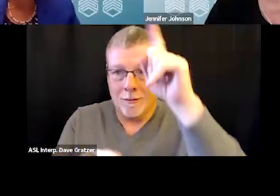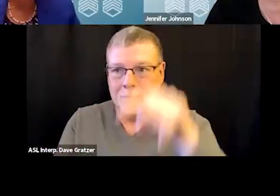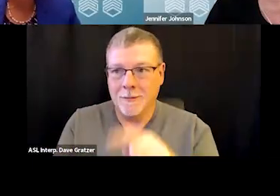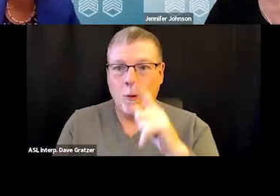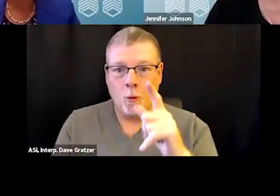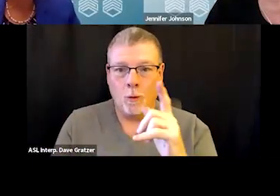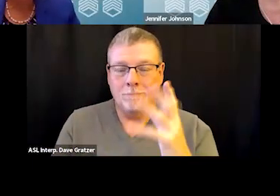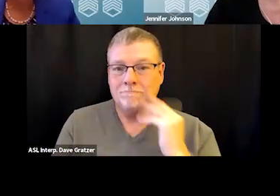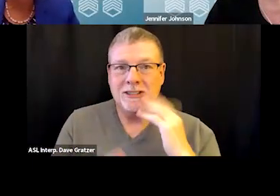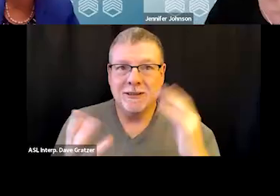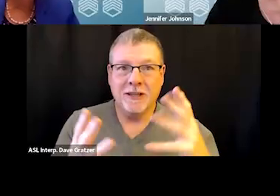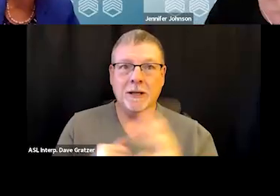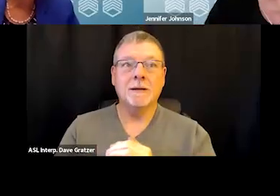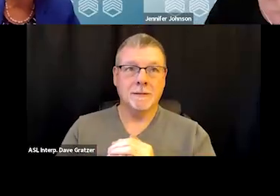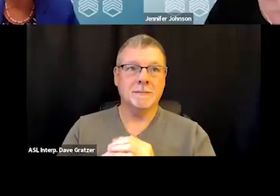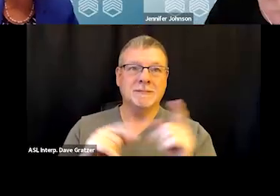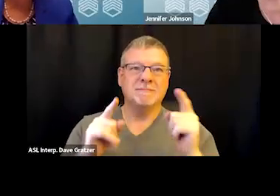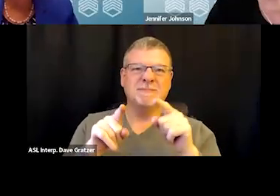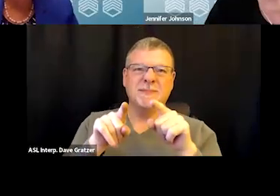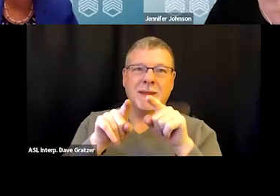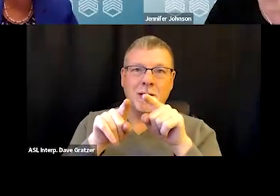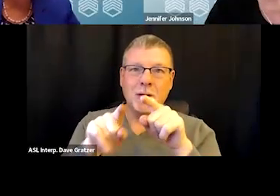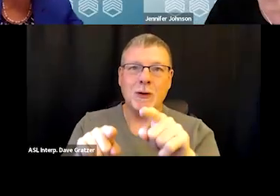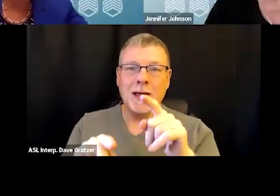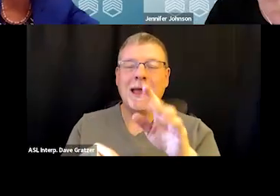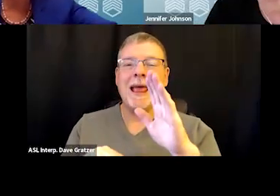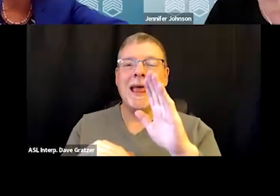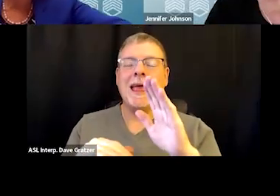Co-occurring disorders are the rule rather than the exception.